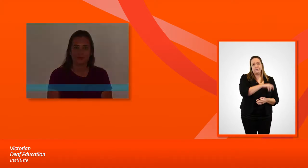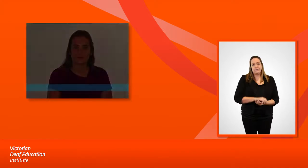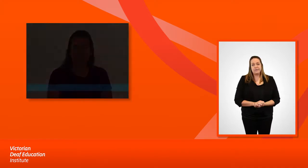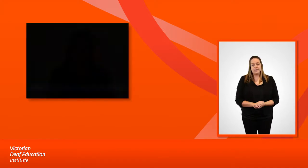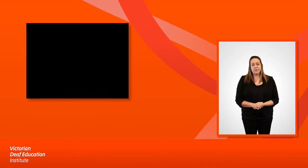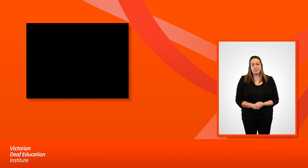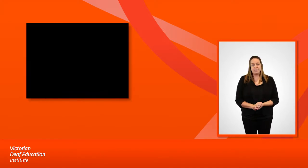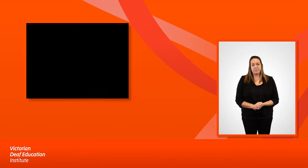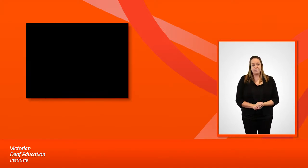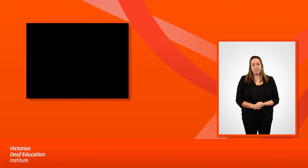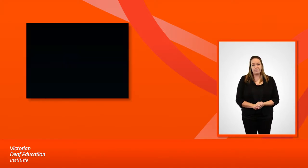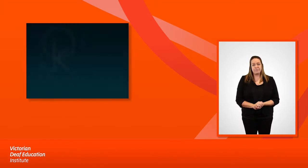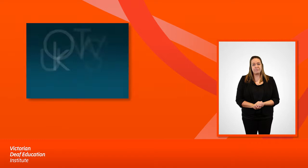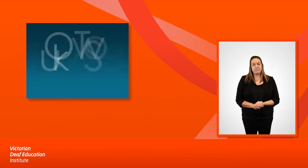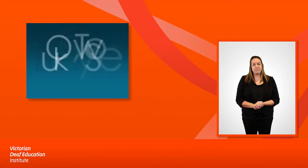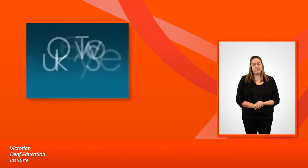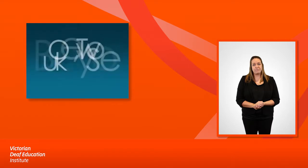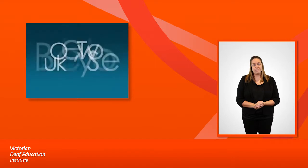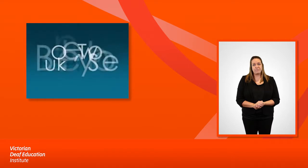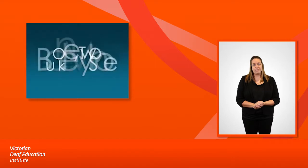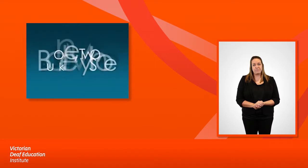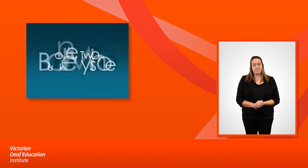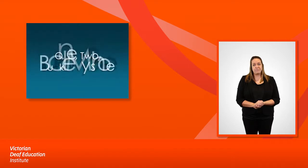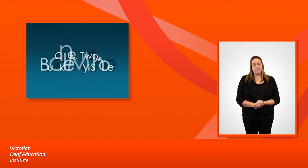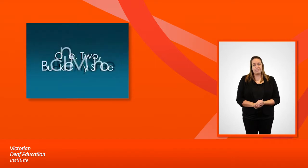and frightened Miss Muffet away.